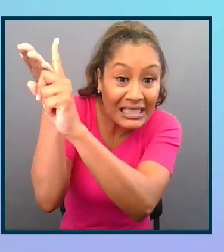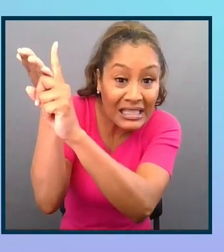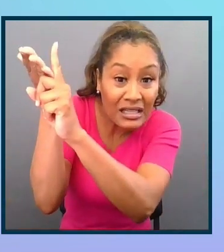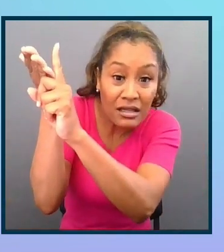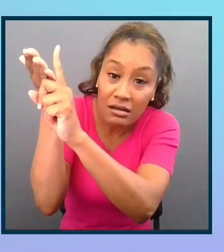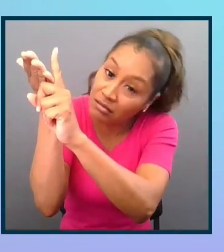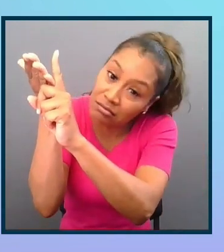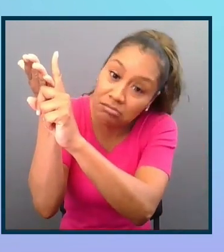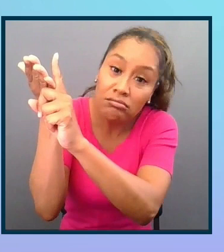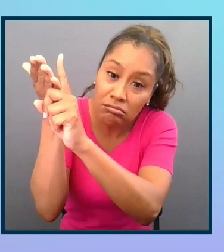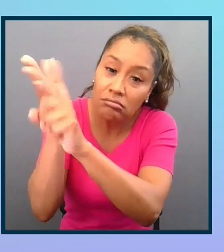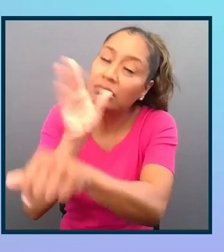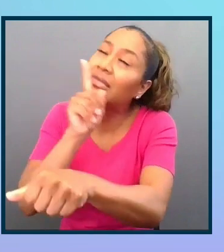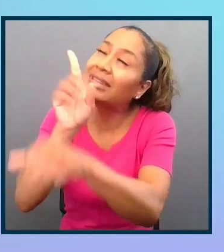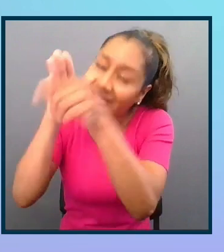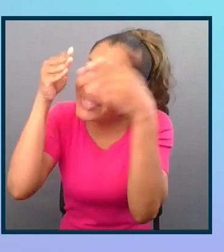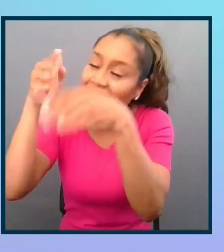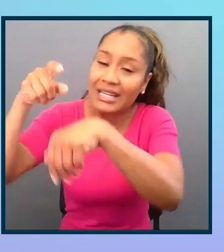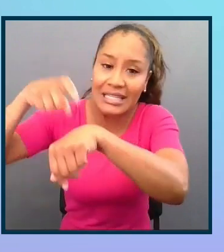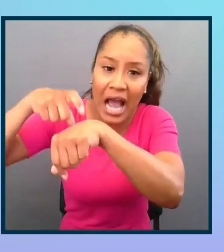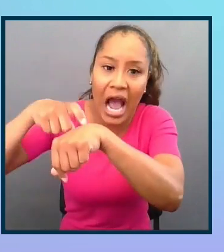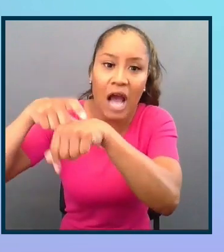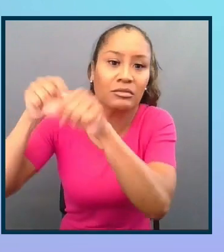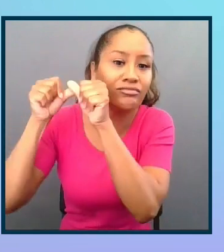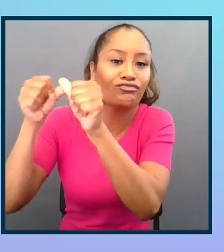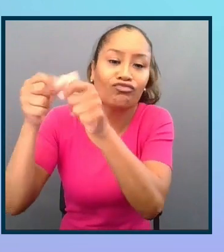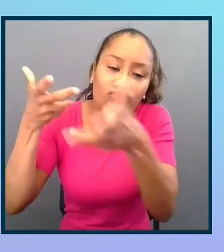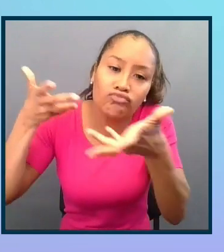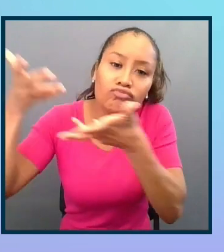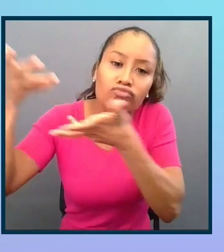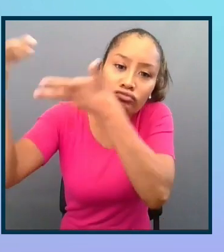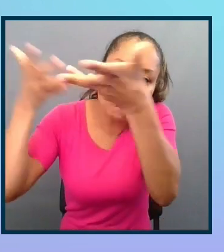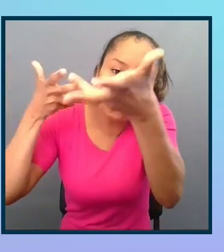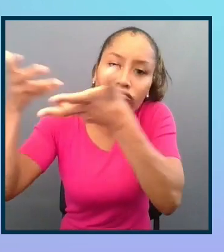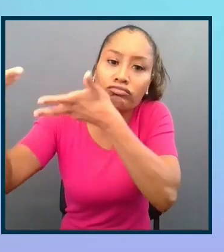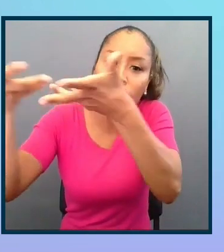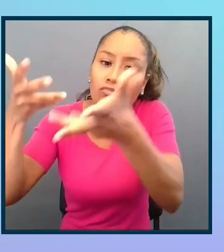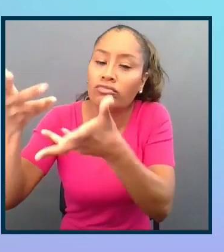It takes time and continual conversations and patience.